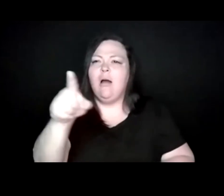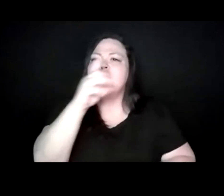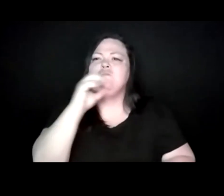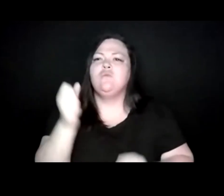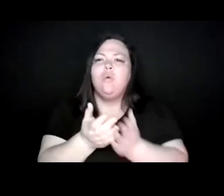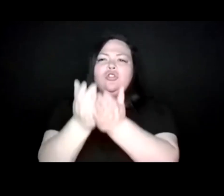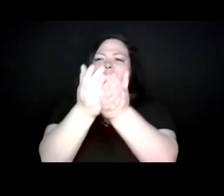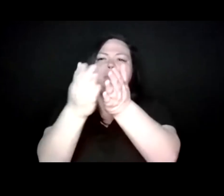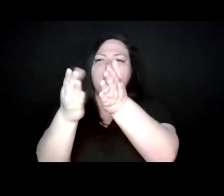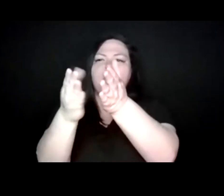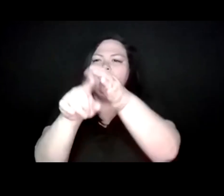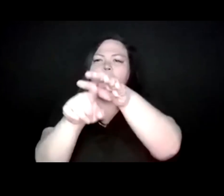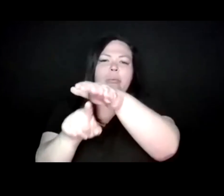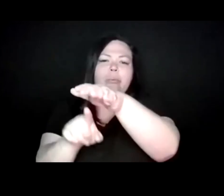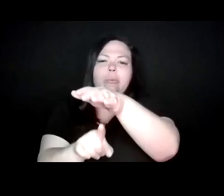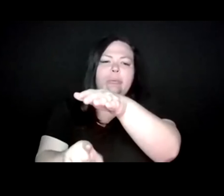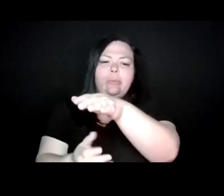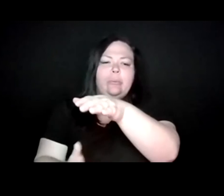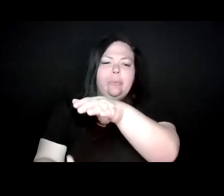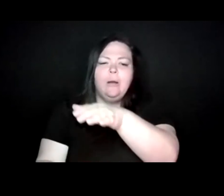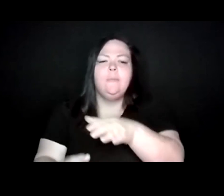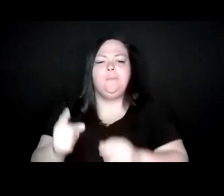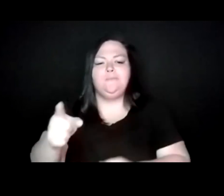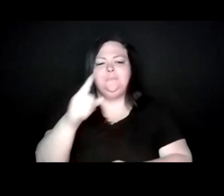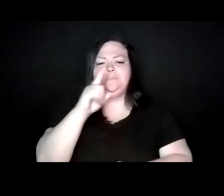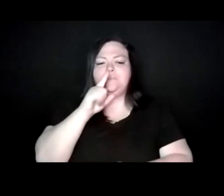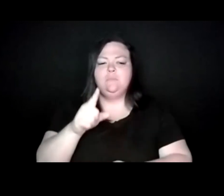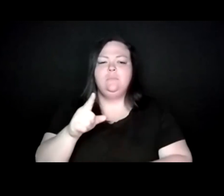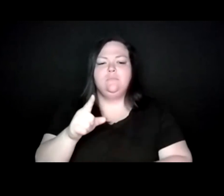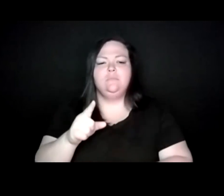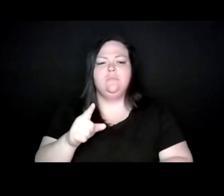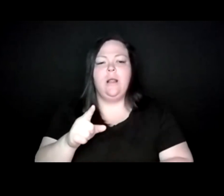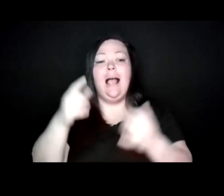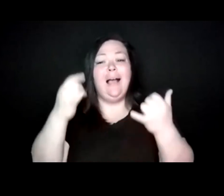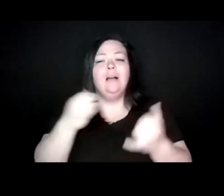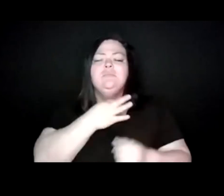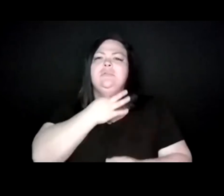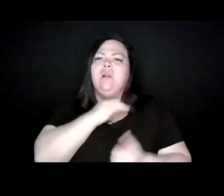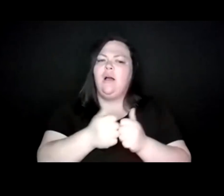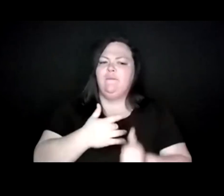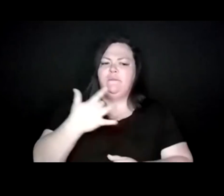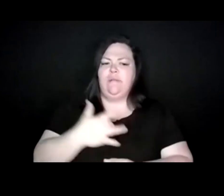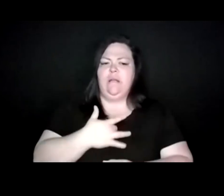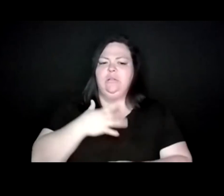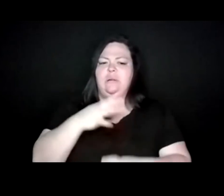below the horizon of sleep, / runs aground at / daylight.// I wonder how it feels to be/ in light years / instead of miles, //